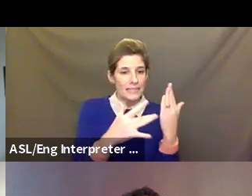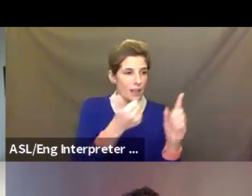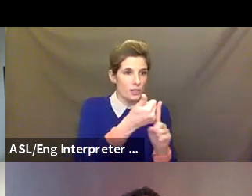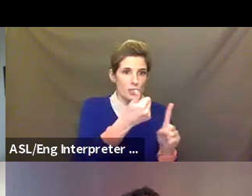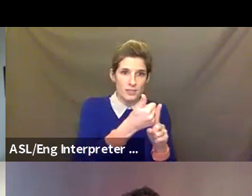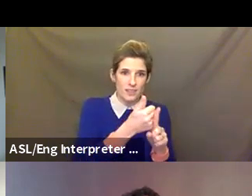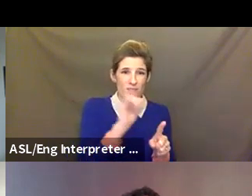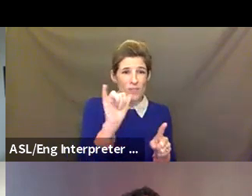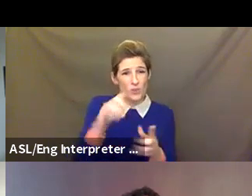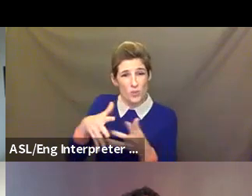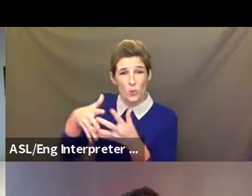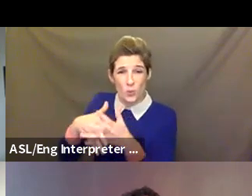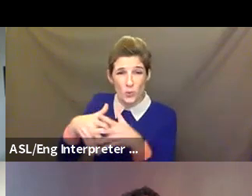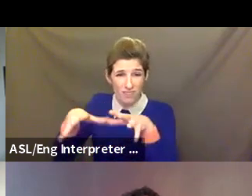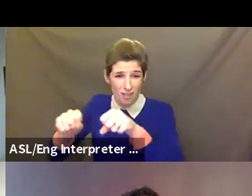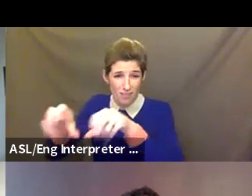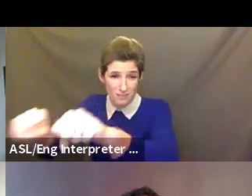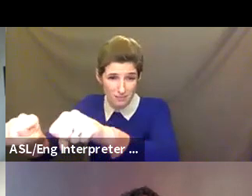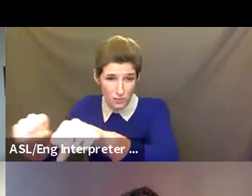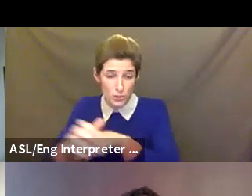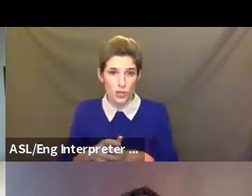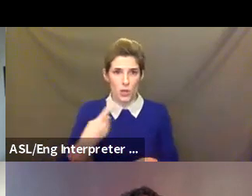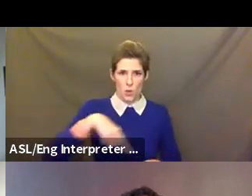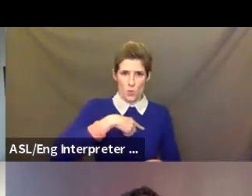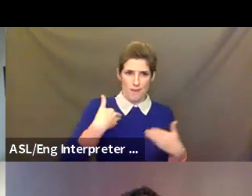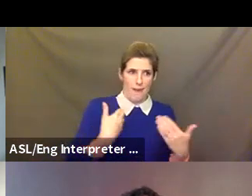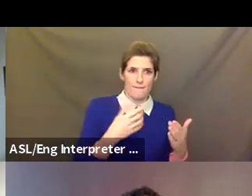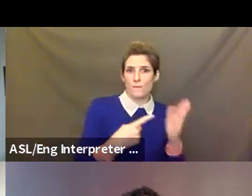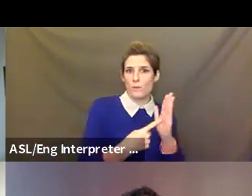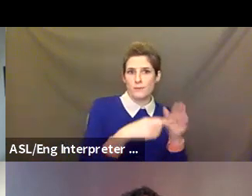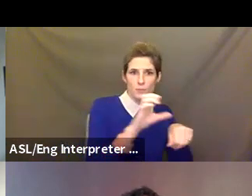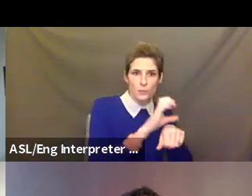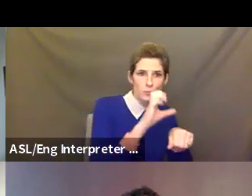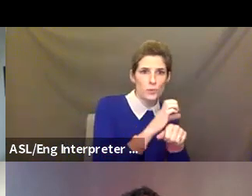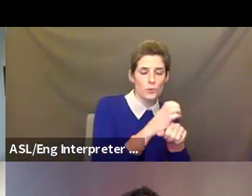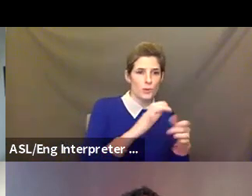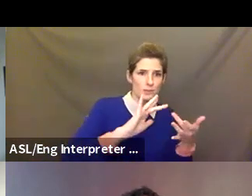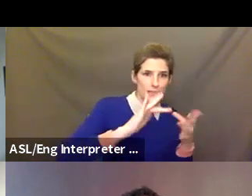day, we are using equipment, and high speed internet not available in many indigenous communities. Even the